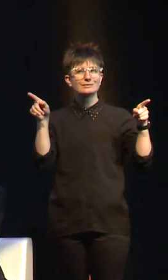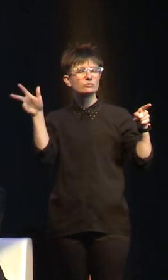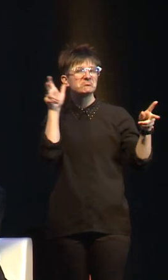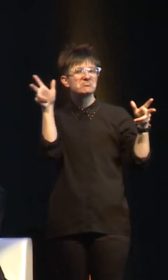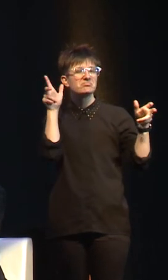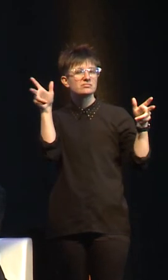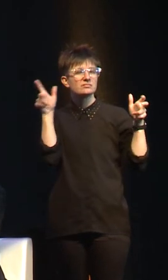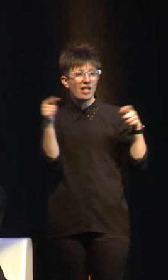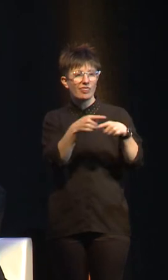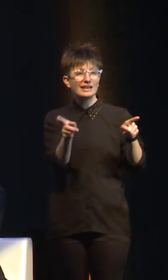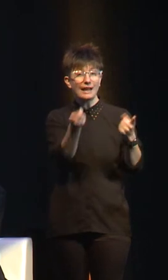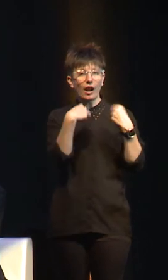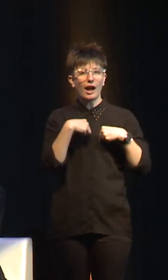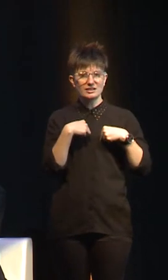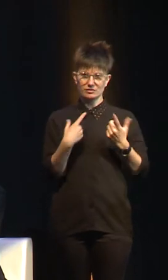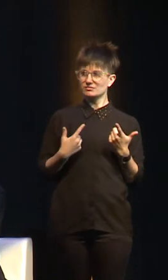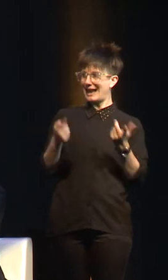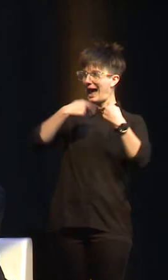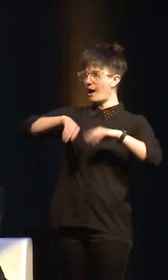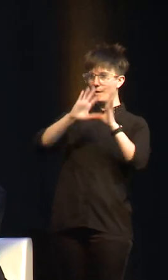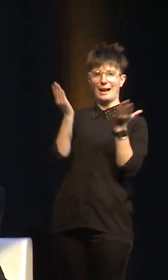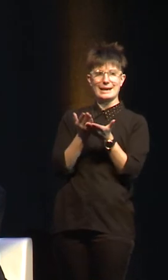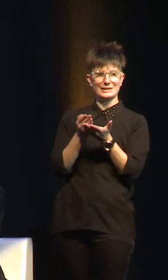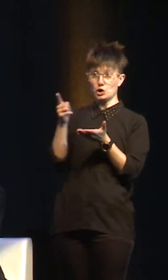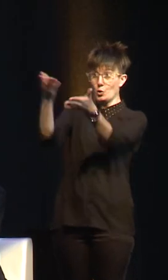inheriting the planet, that we, you know, we are affecting. I should listen to them